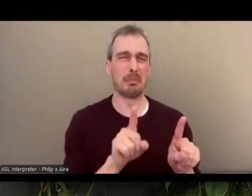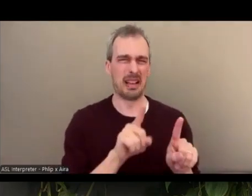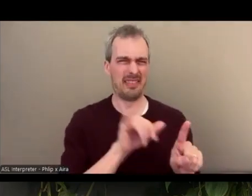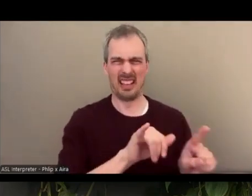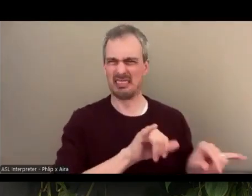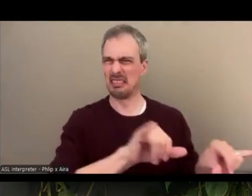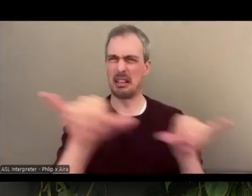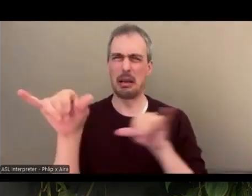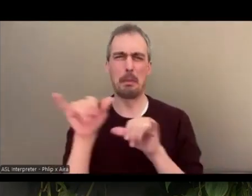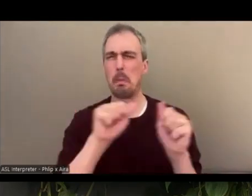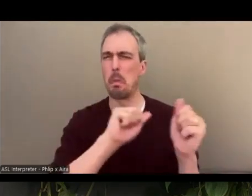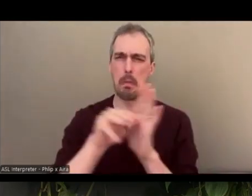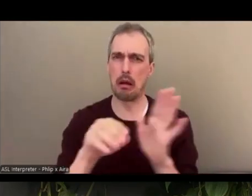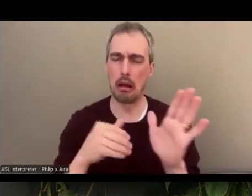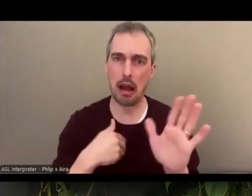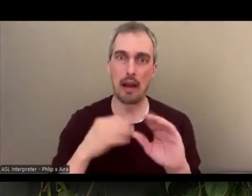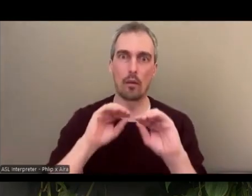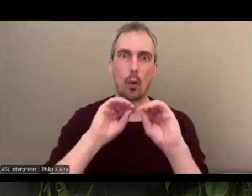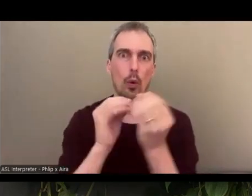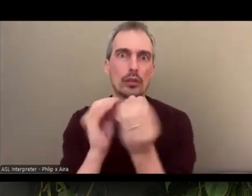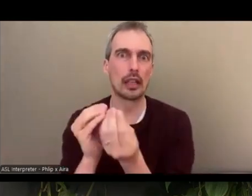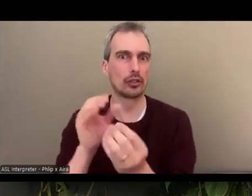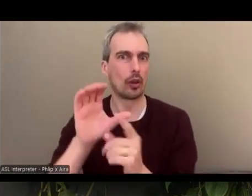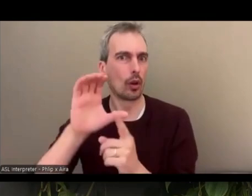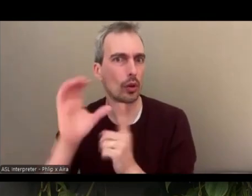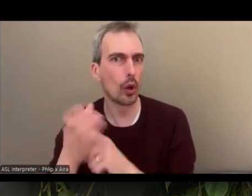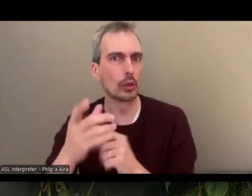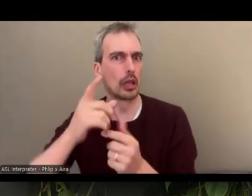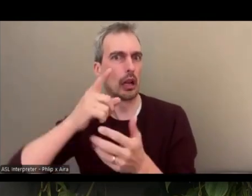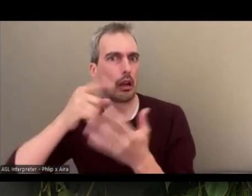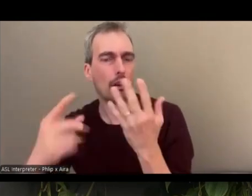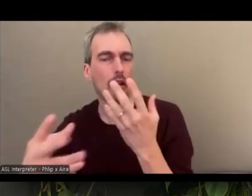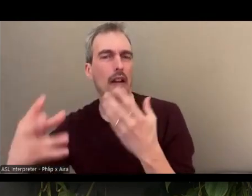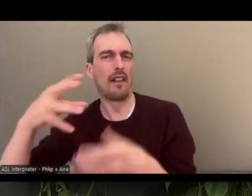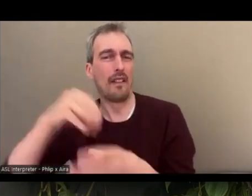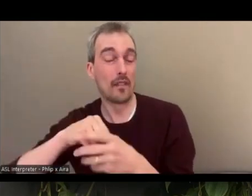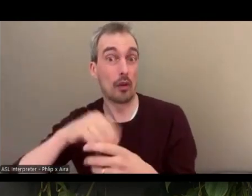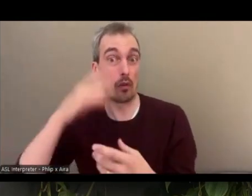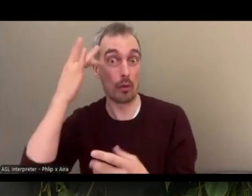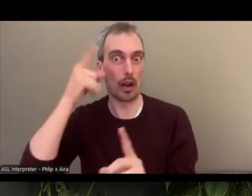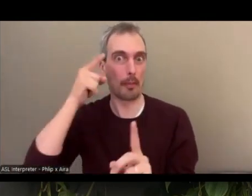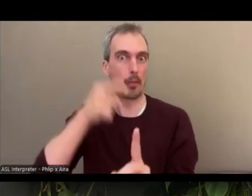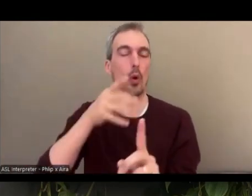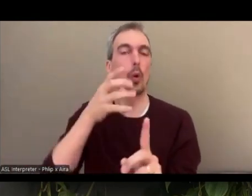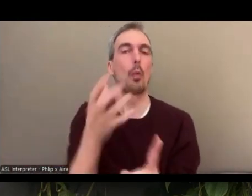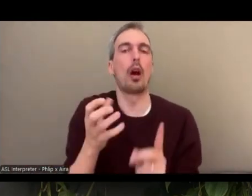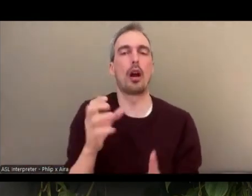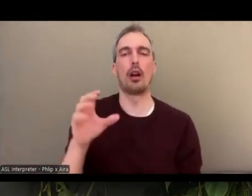But ... With these models, they're trying to take a holistic approach to how you